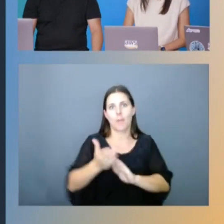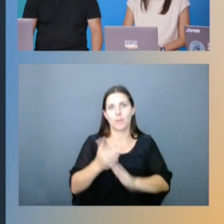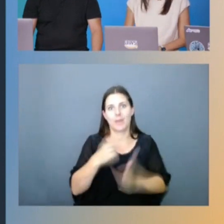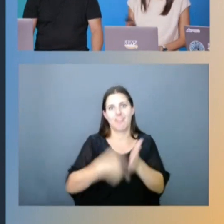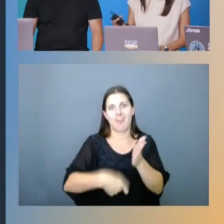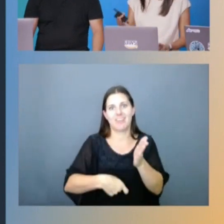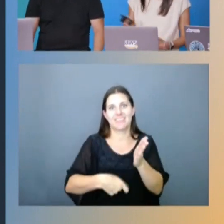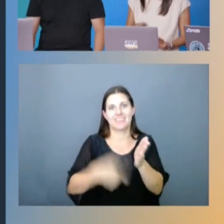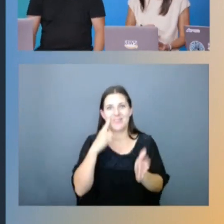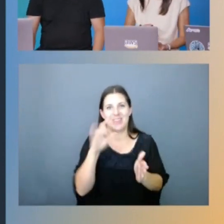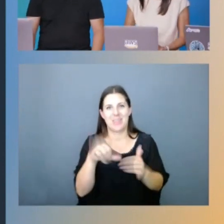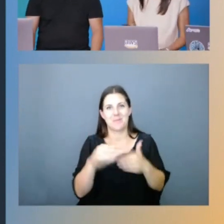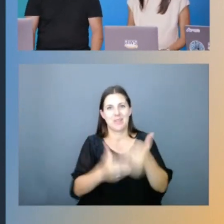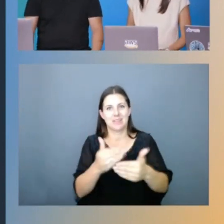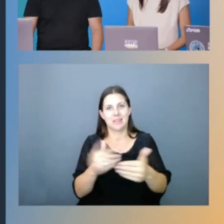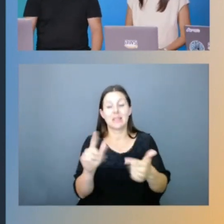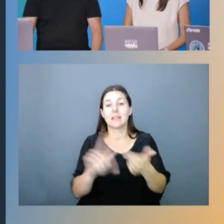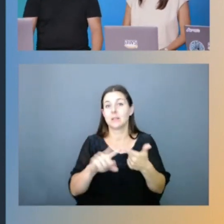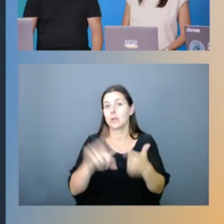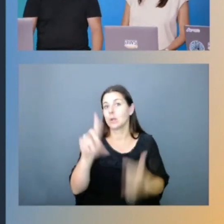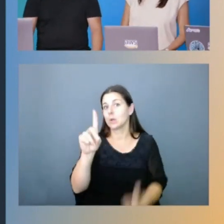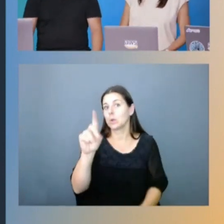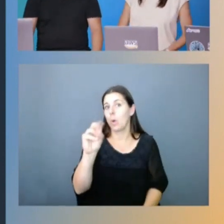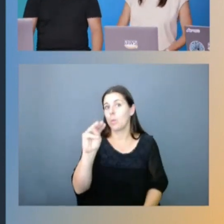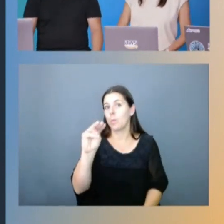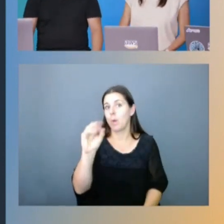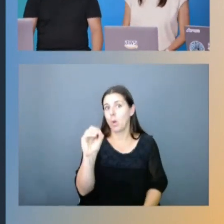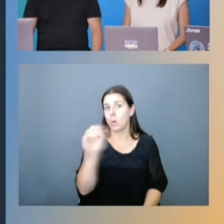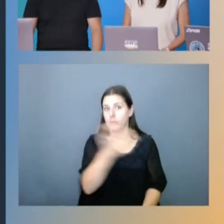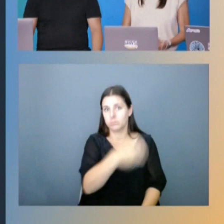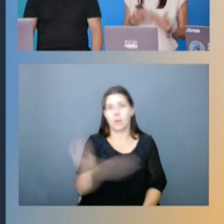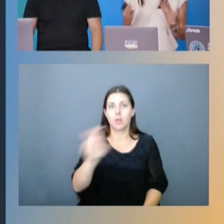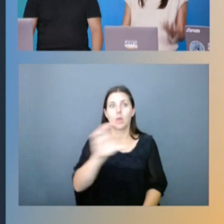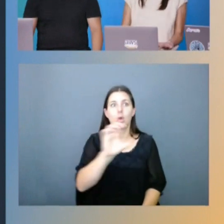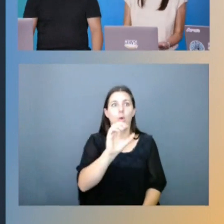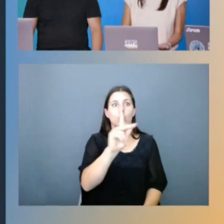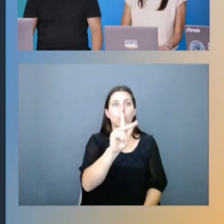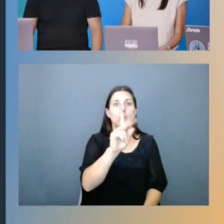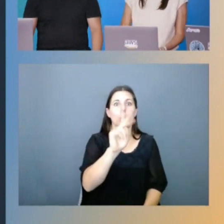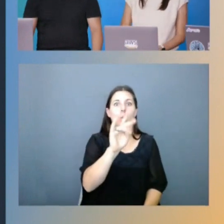Similarly, Domo migrated their Kubernetes clusters. These were running tens of thousands of pods